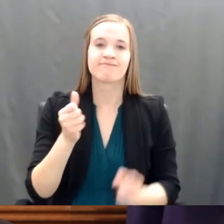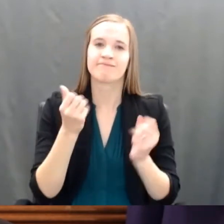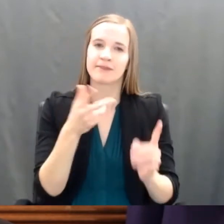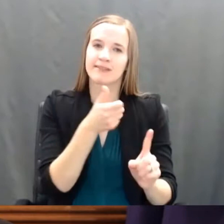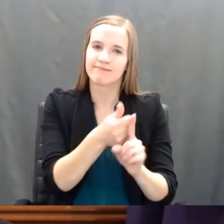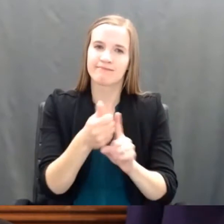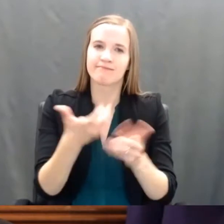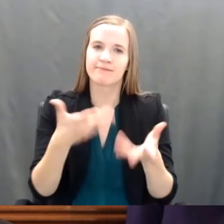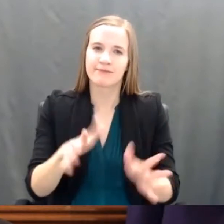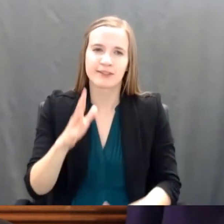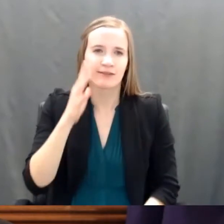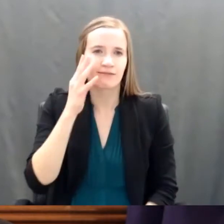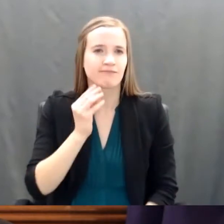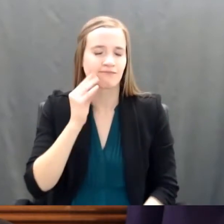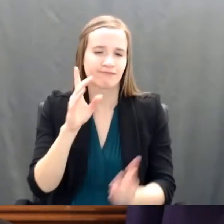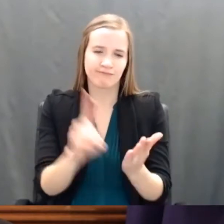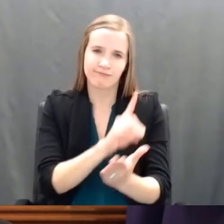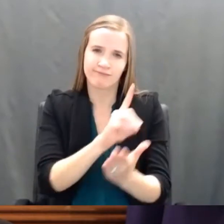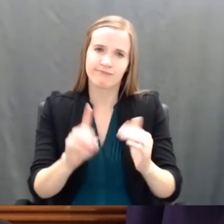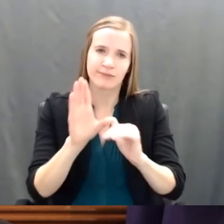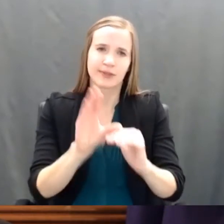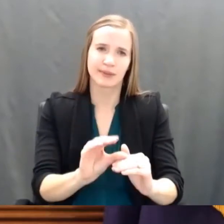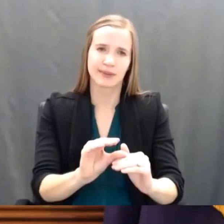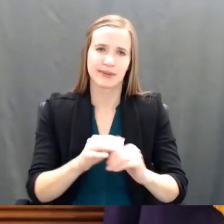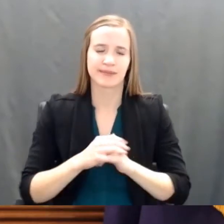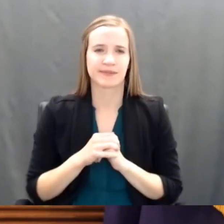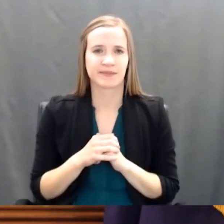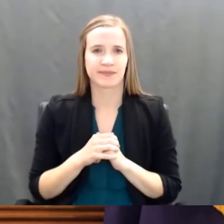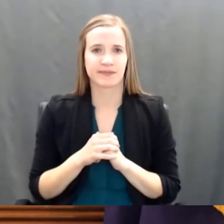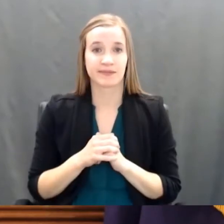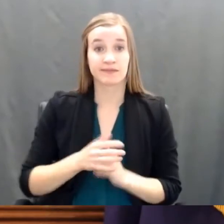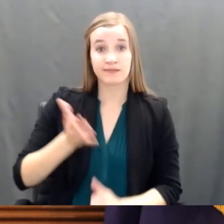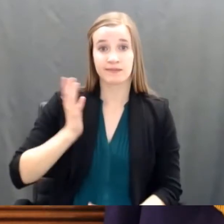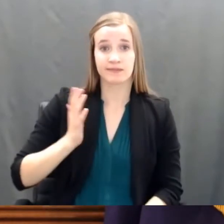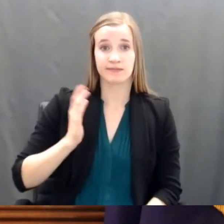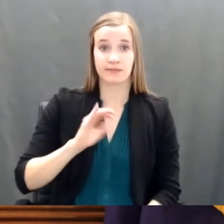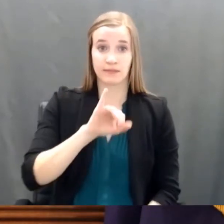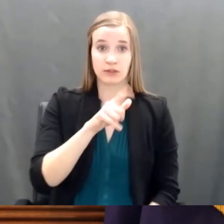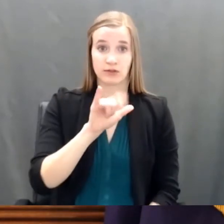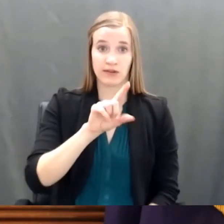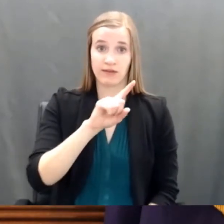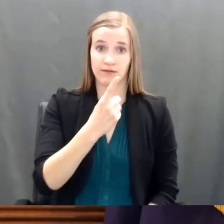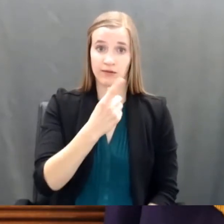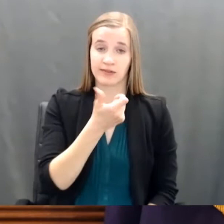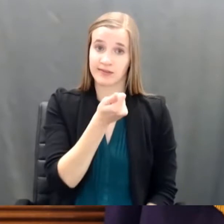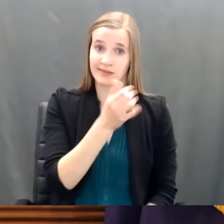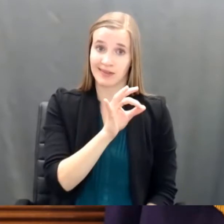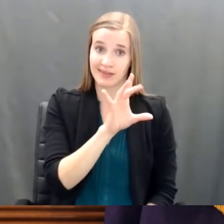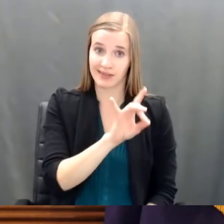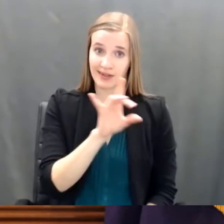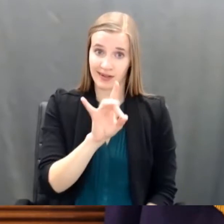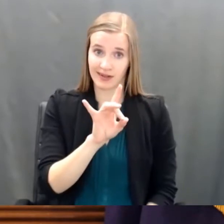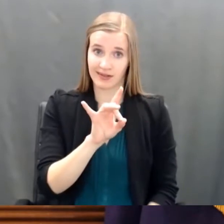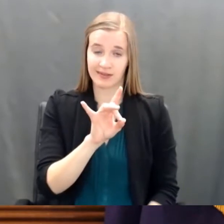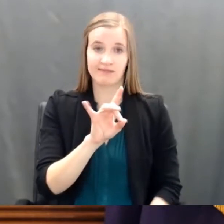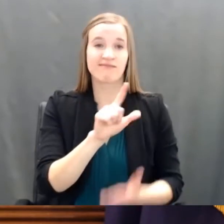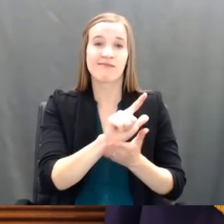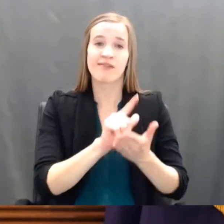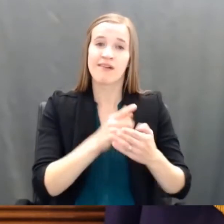to undergo the indignities of discrimination. Whereas, on July 1, 1988, the Idaho Human Rights